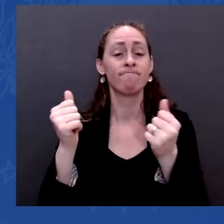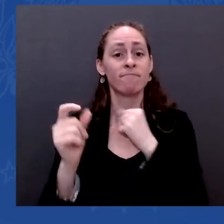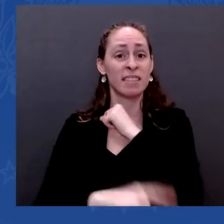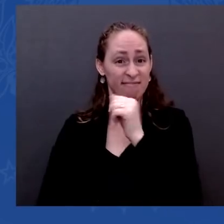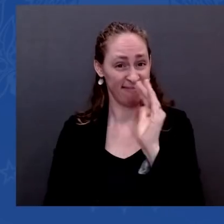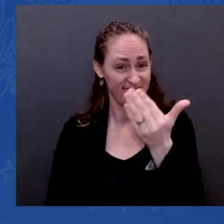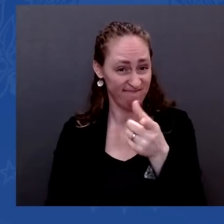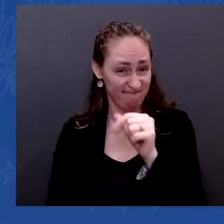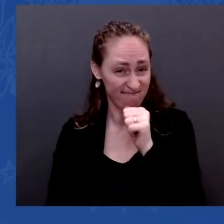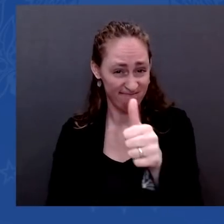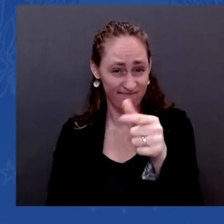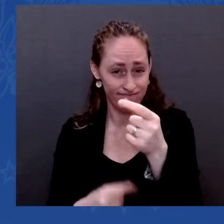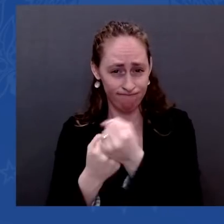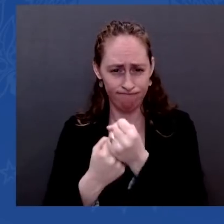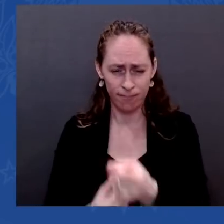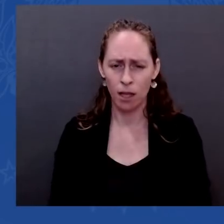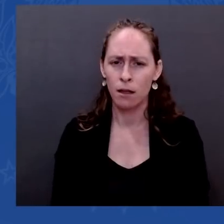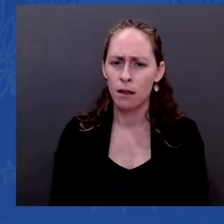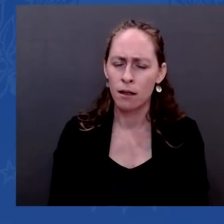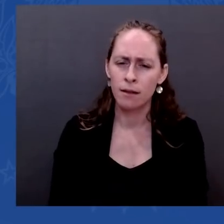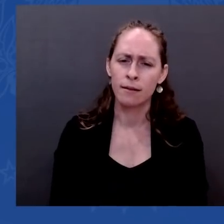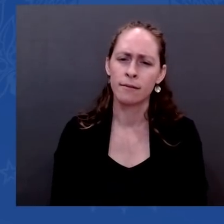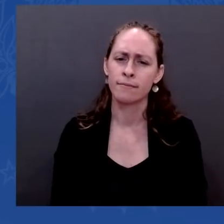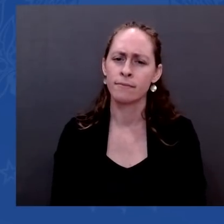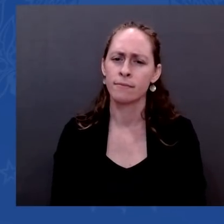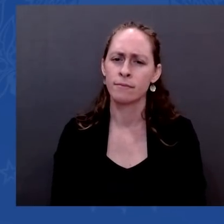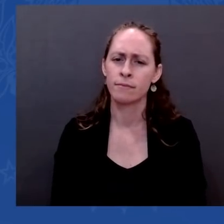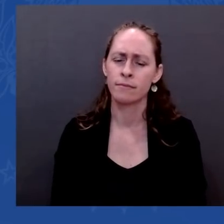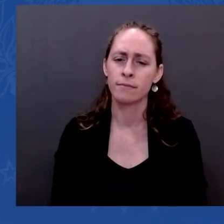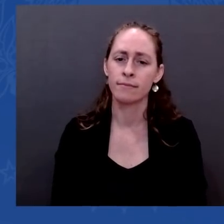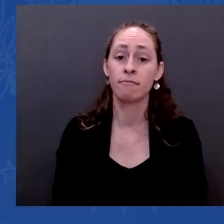that means tanks or troops crossing the --